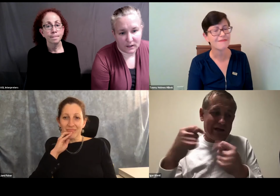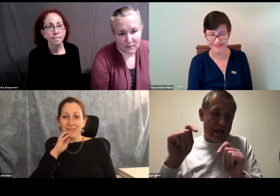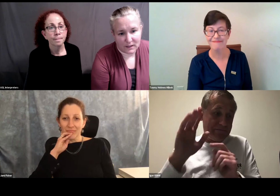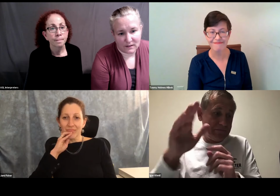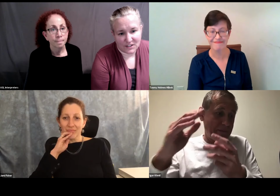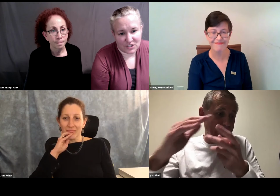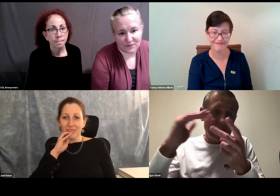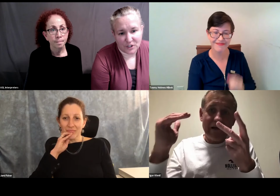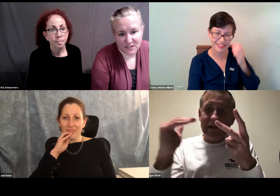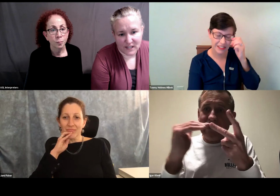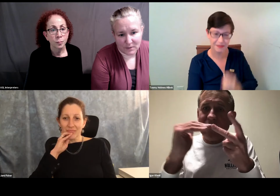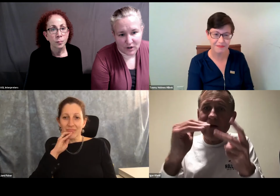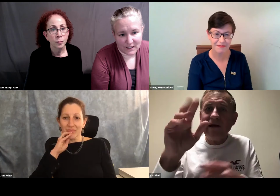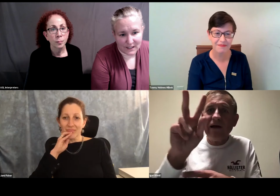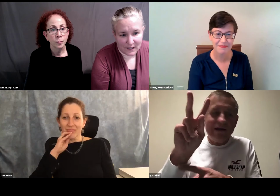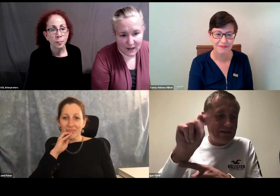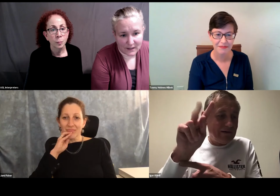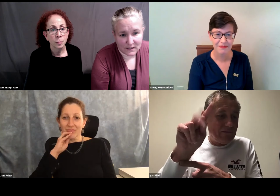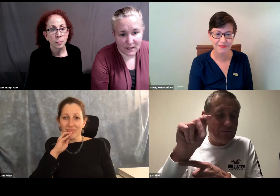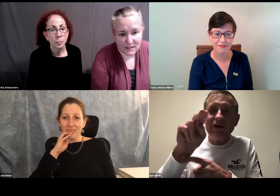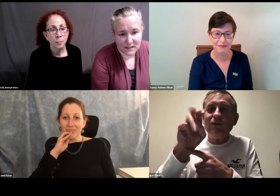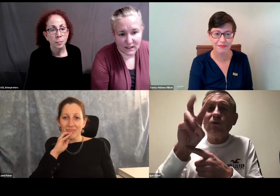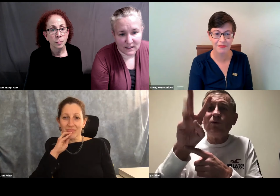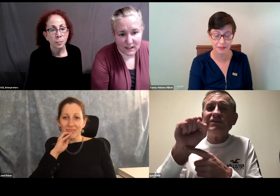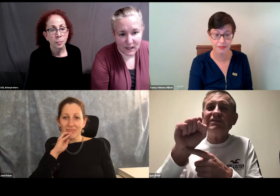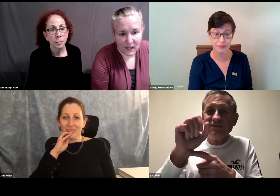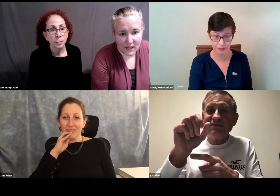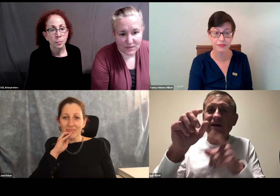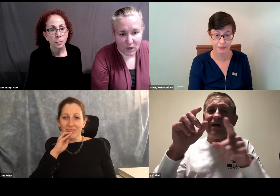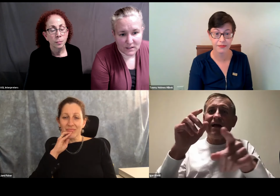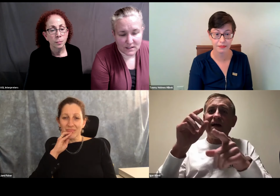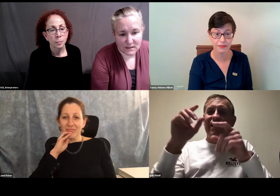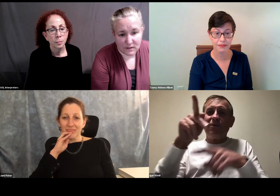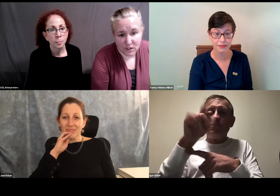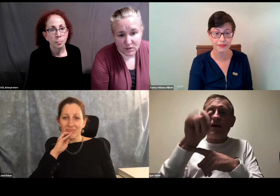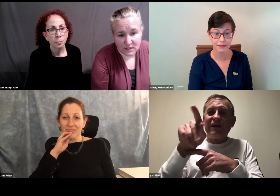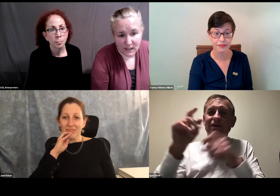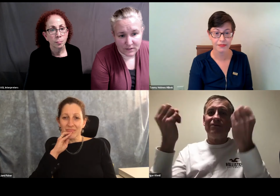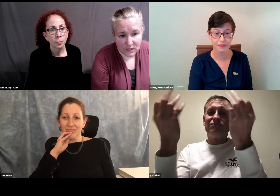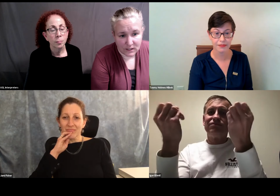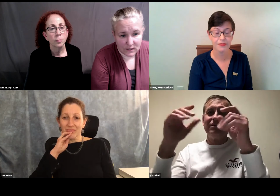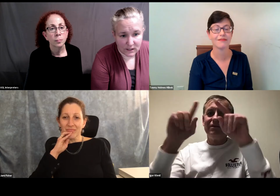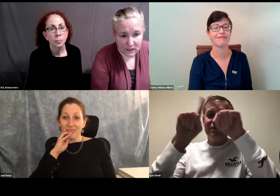But that's just the first step and trying to get that enacted and then Secondly, as far as the news on TV.